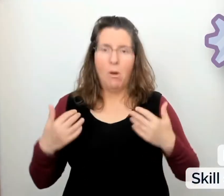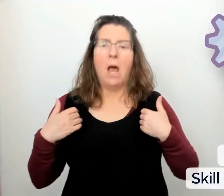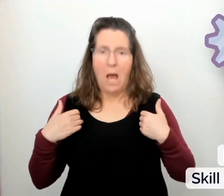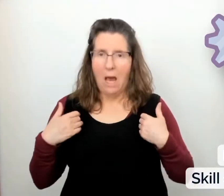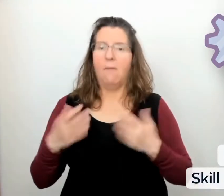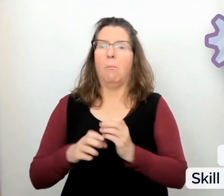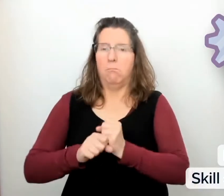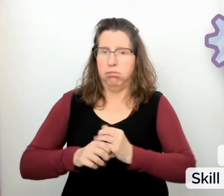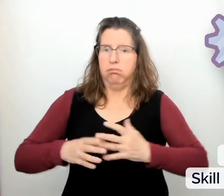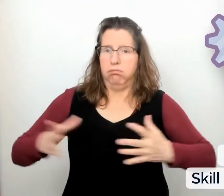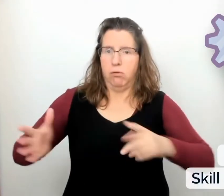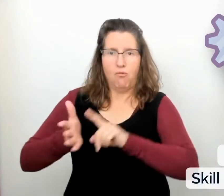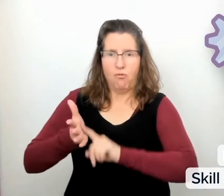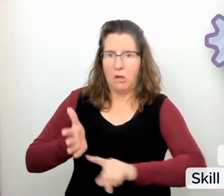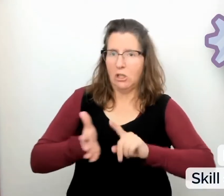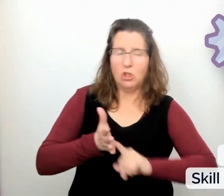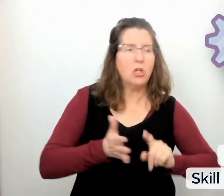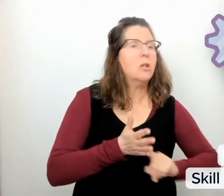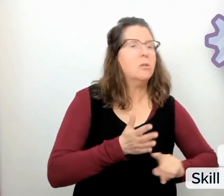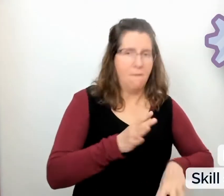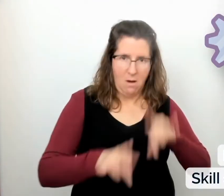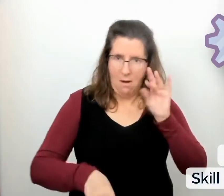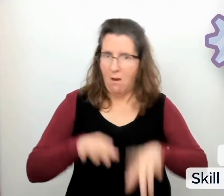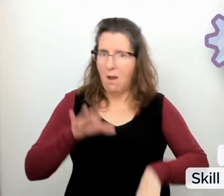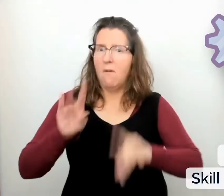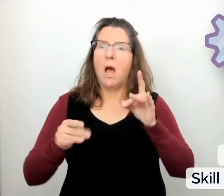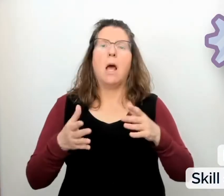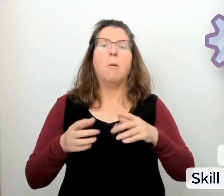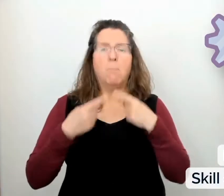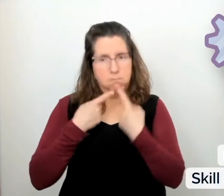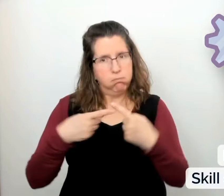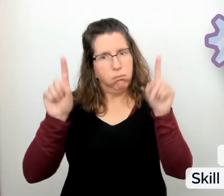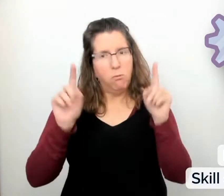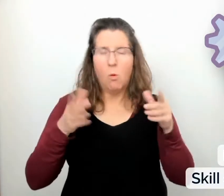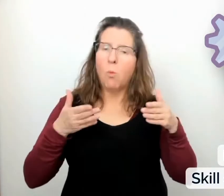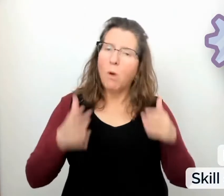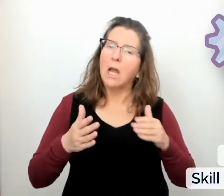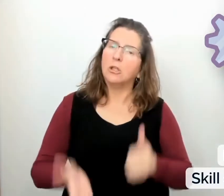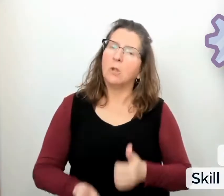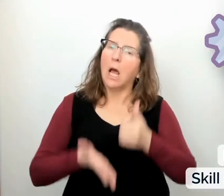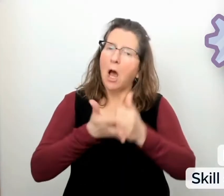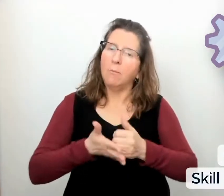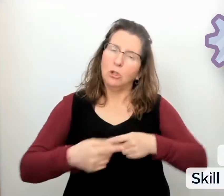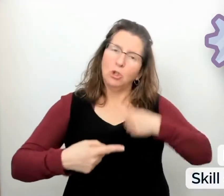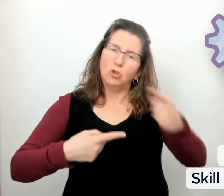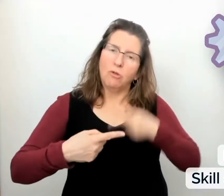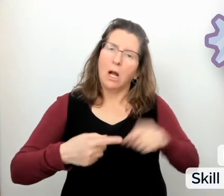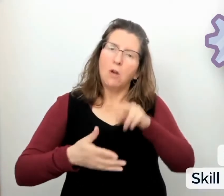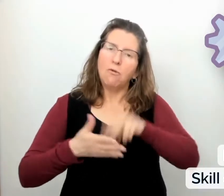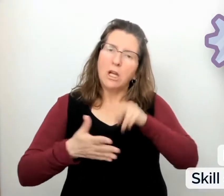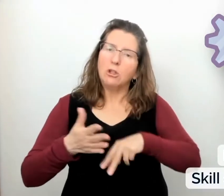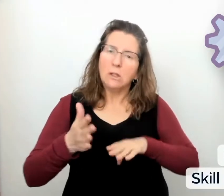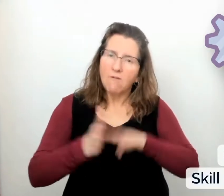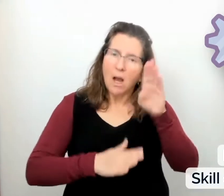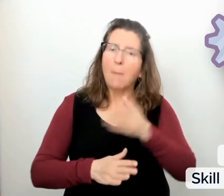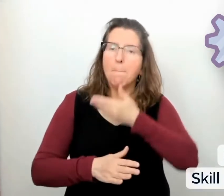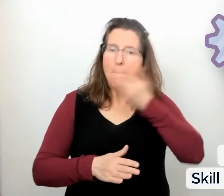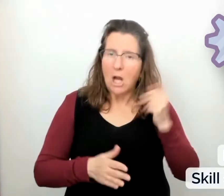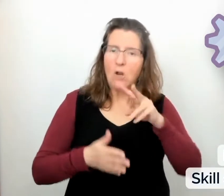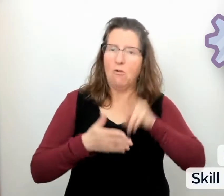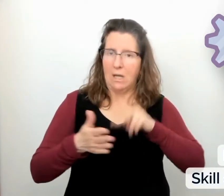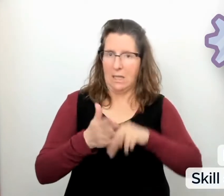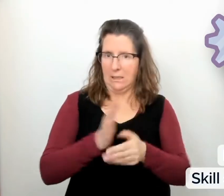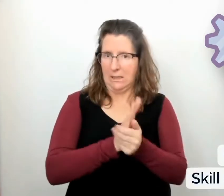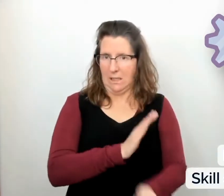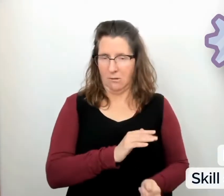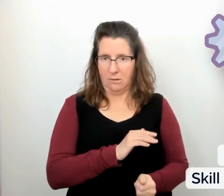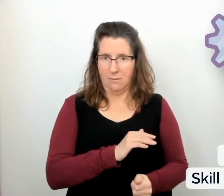There is a robust body of research that shows how reading skills can be effectively taught to struggling readers.